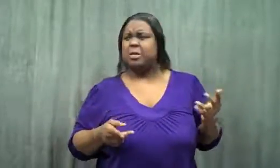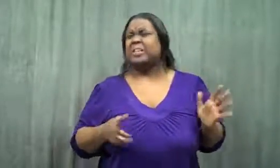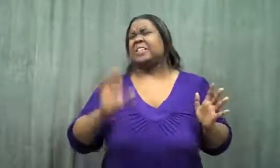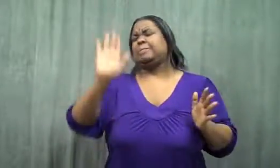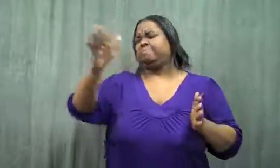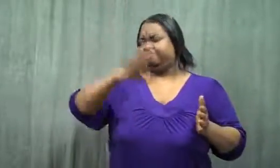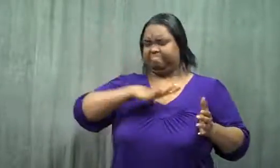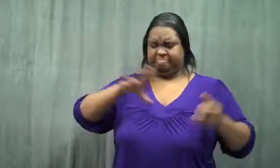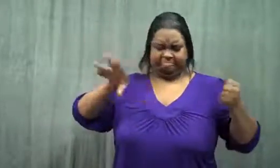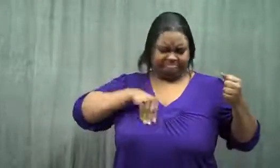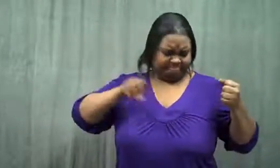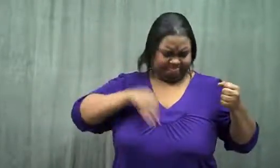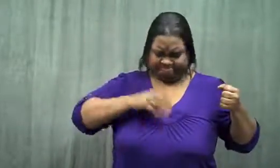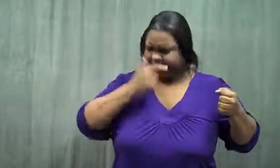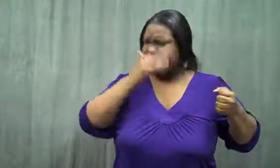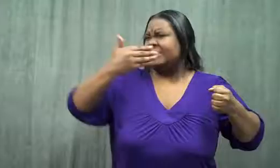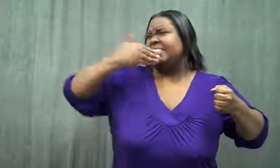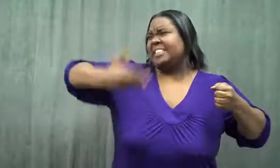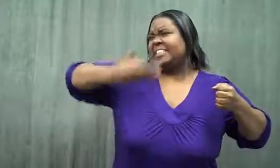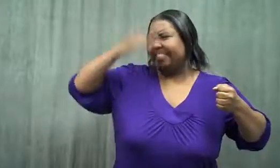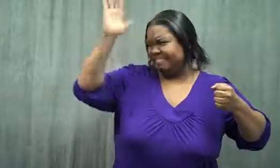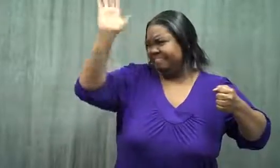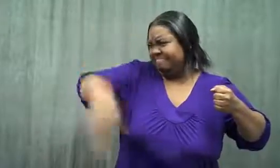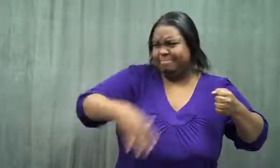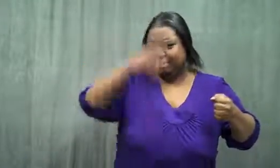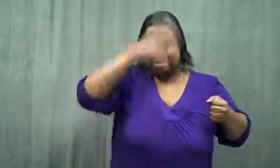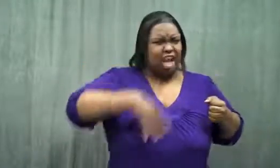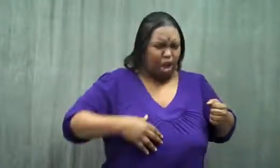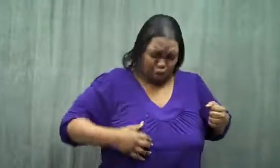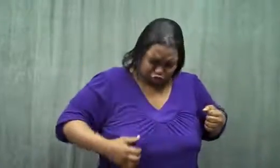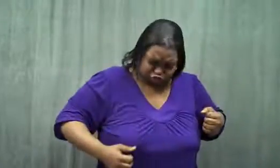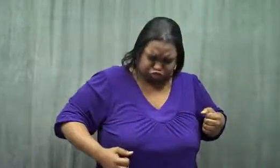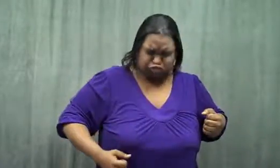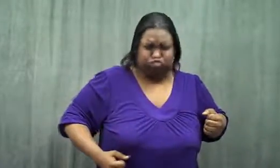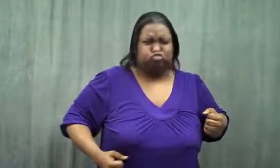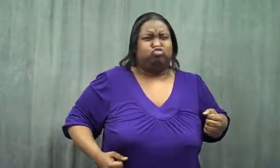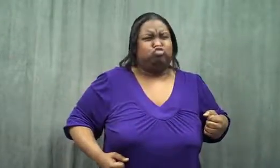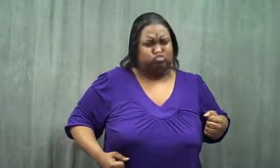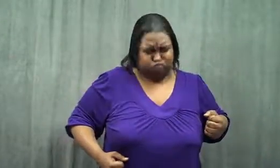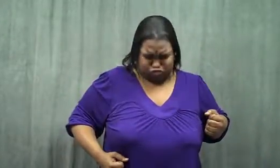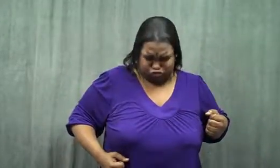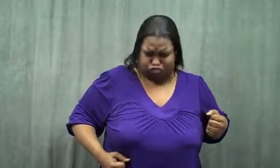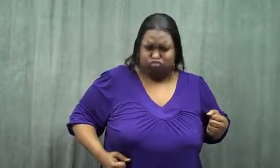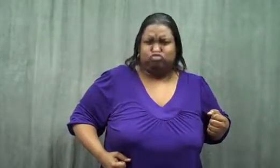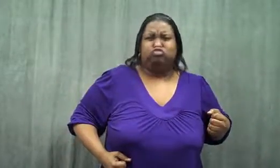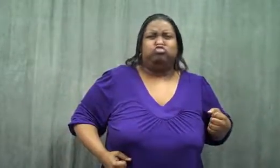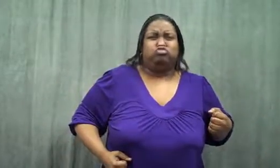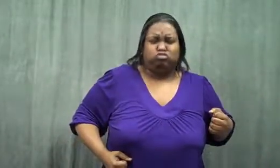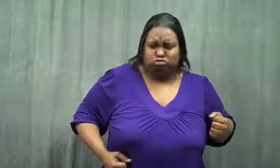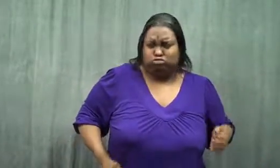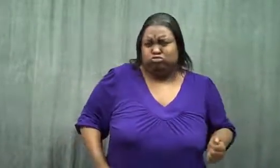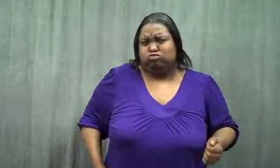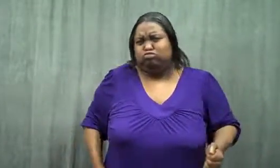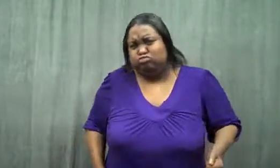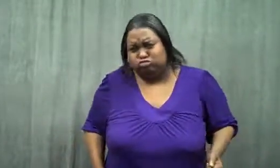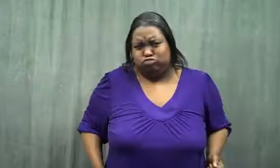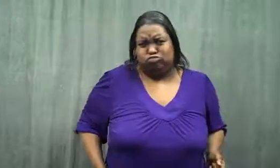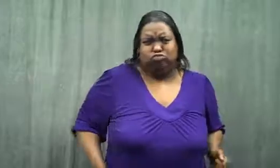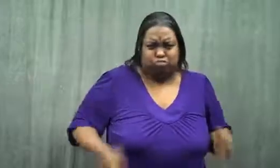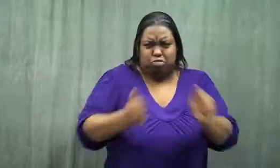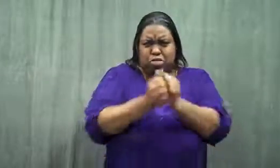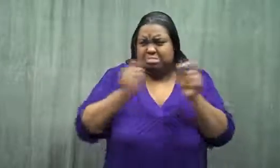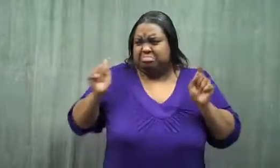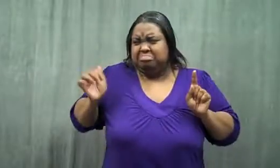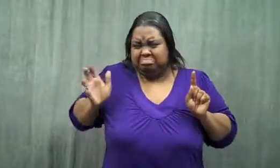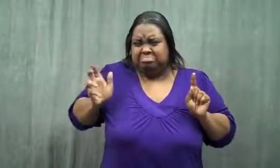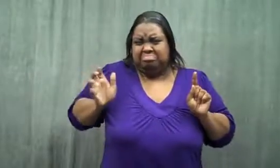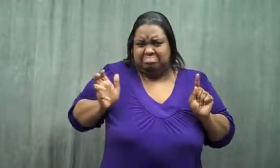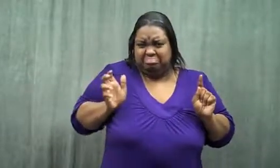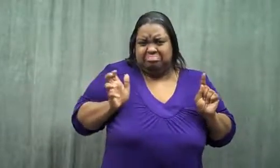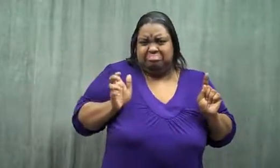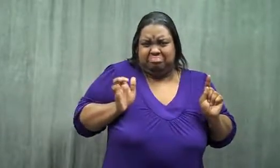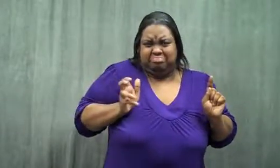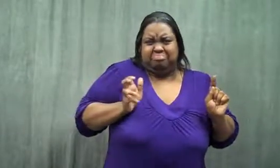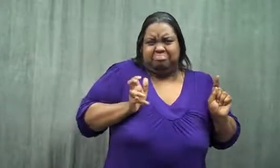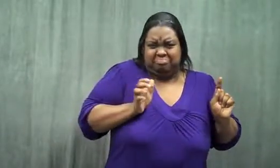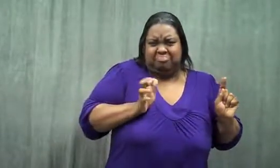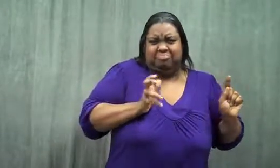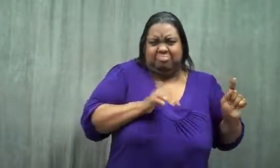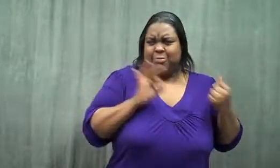He said, "Ok fine, thanks." The cattleman said, "No problem." and took his herd with him.